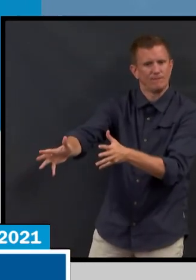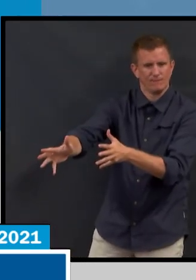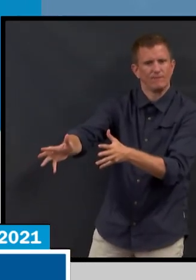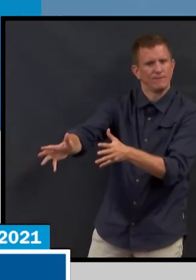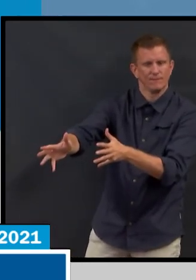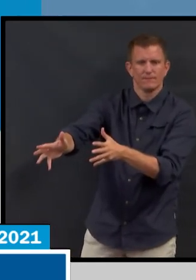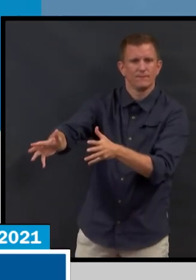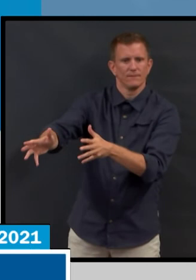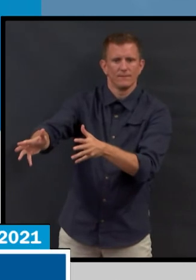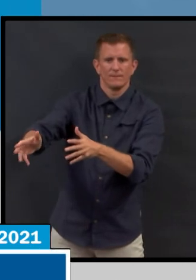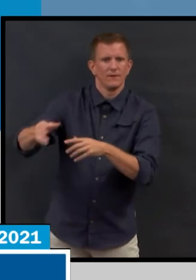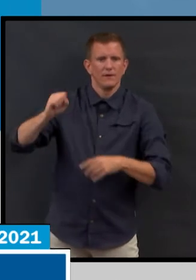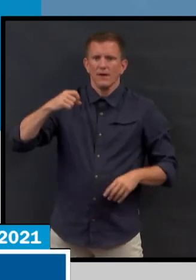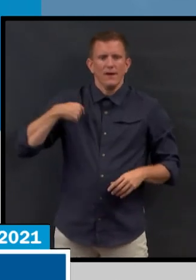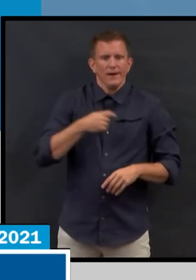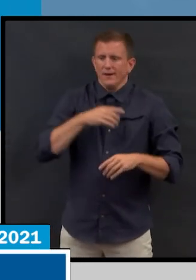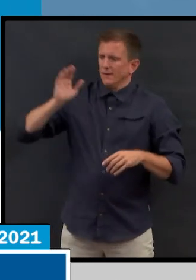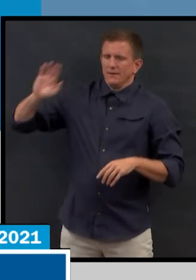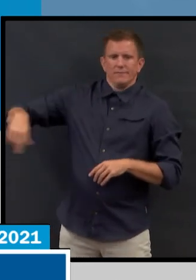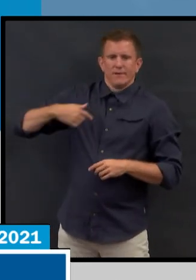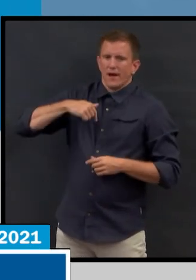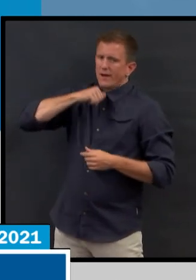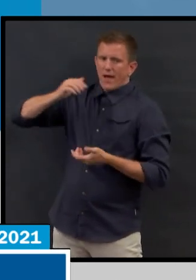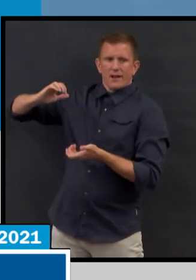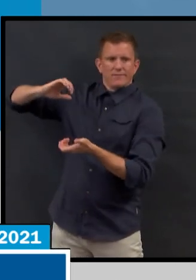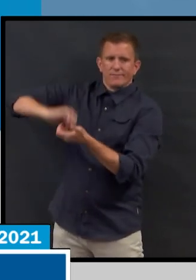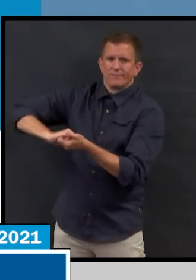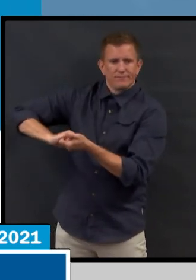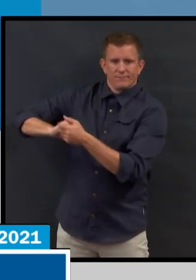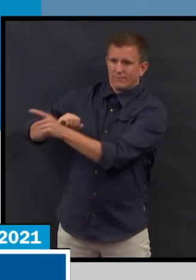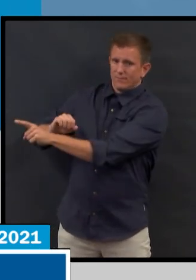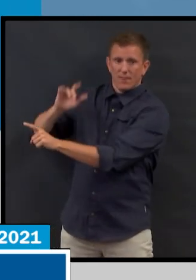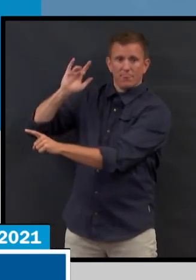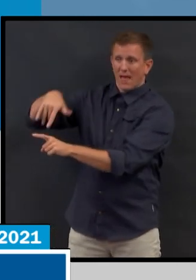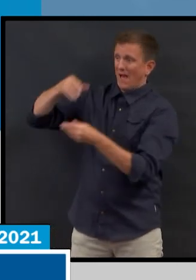denver through the department of public community planning development actually facilitates the